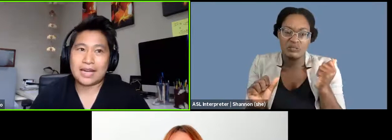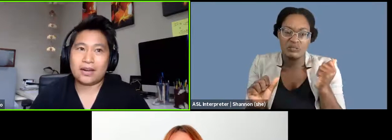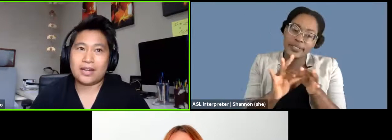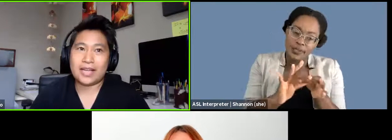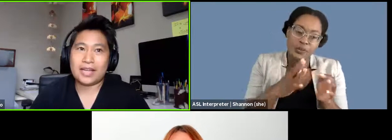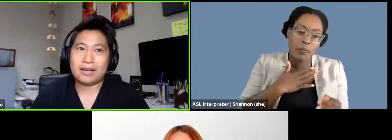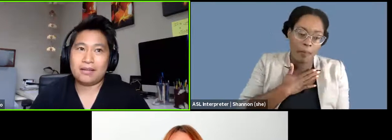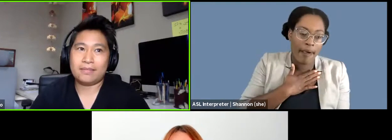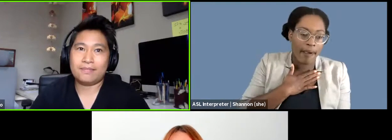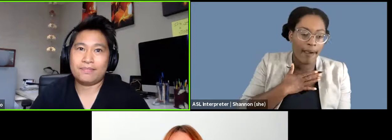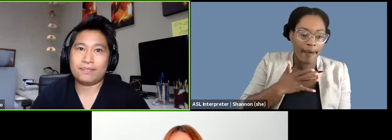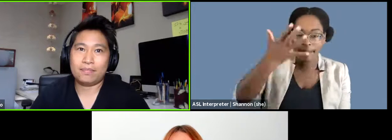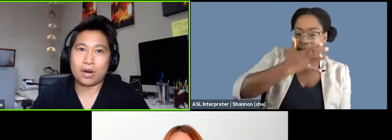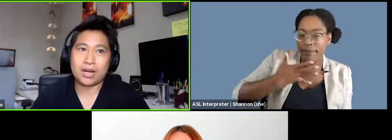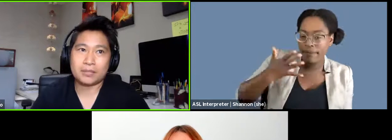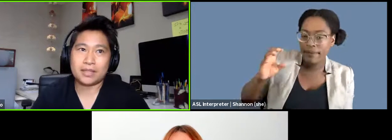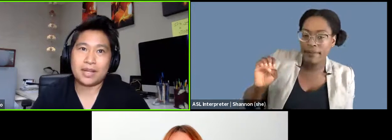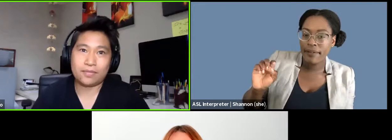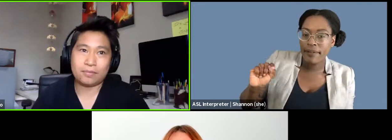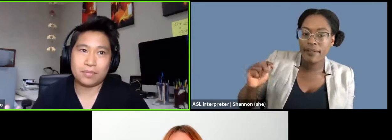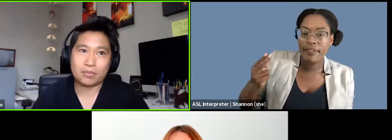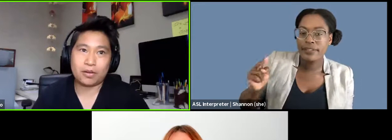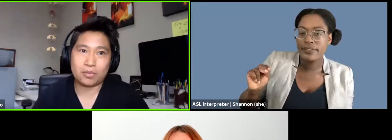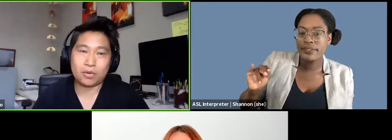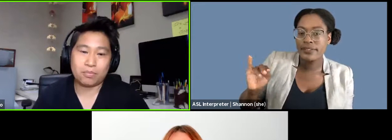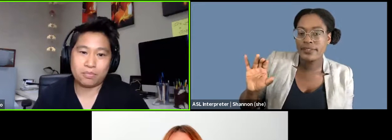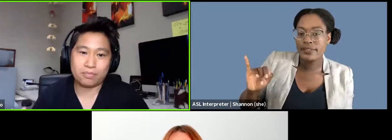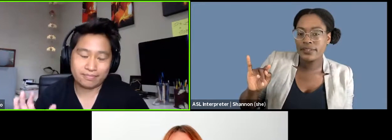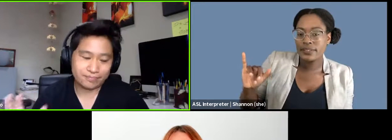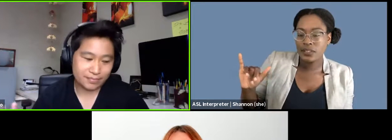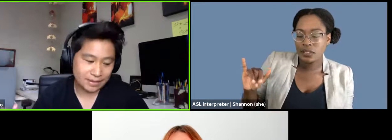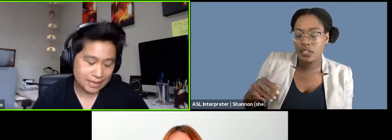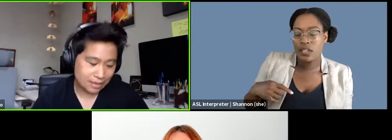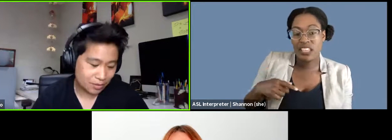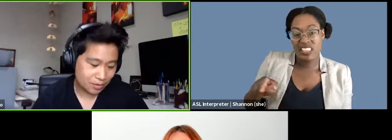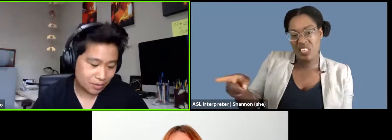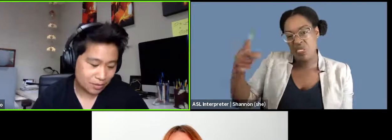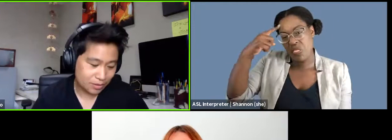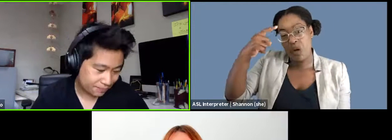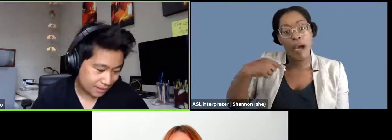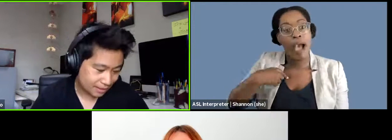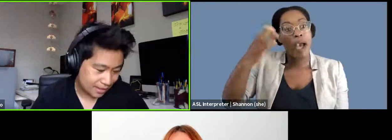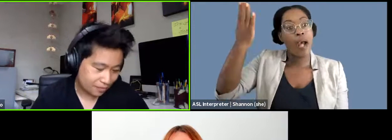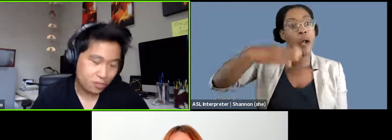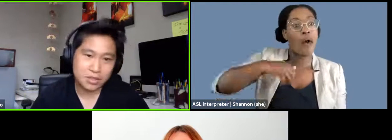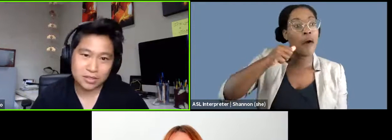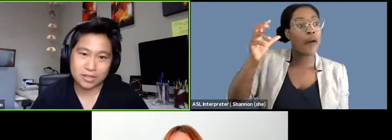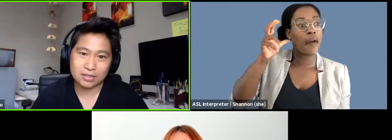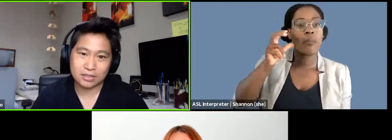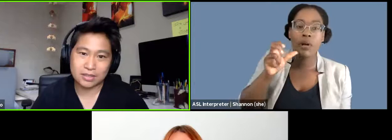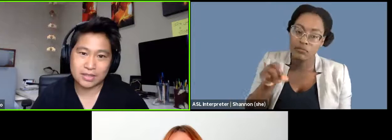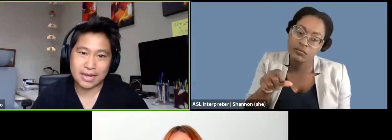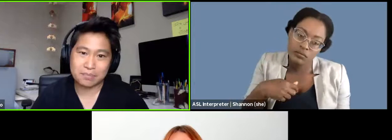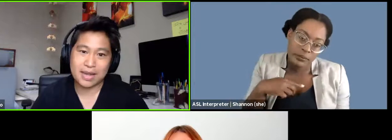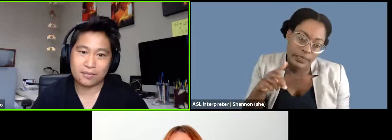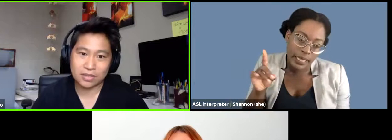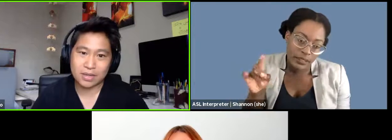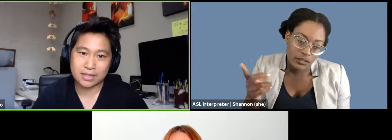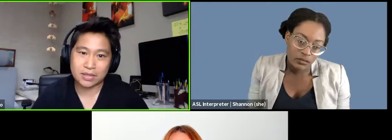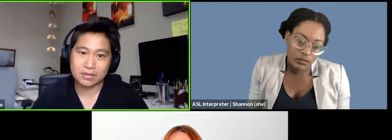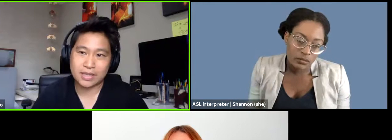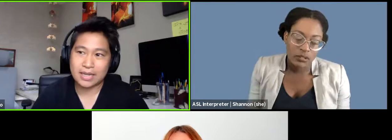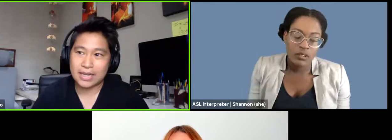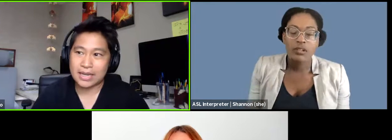that are getting brought up to life and people think they have permission to behave this way. It